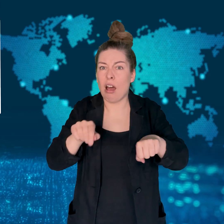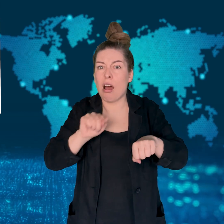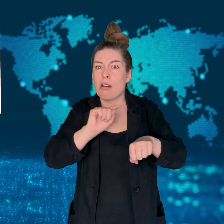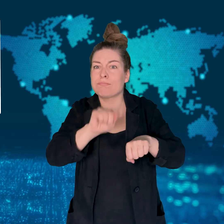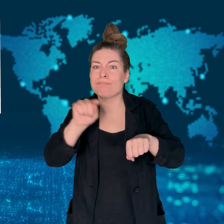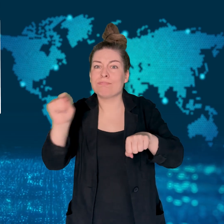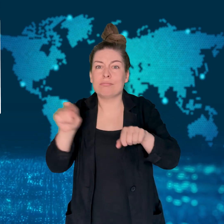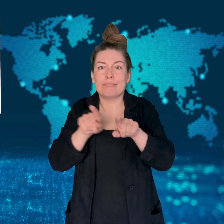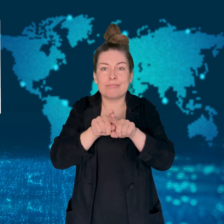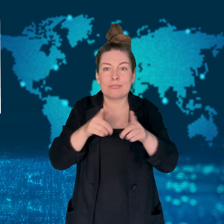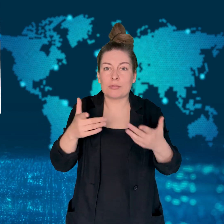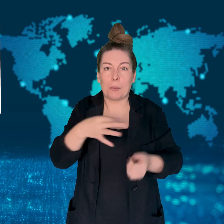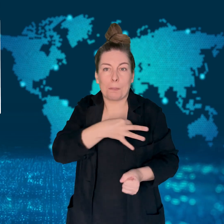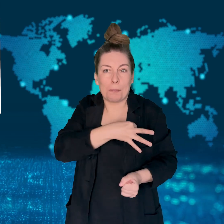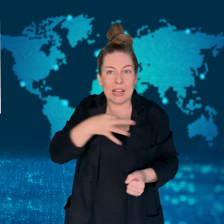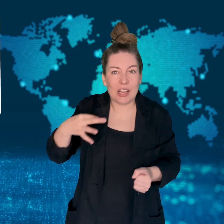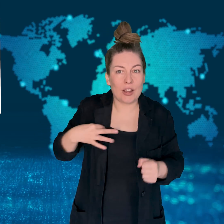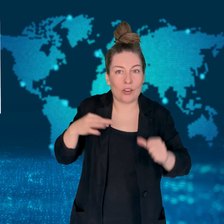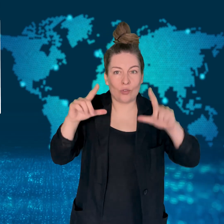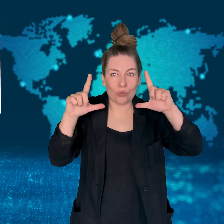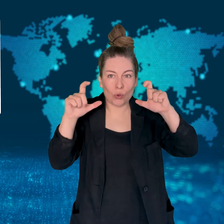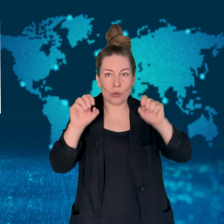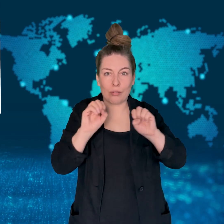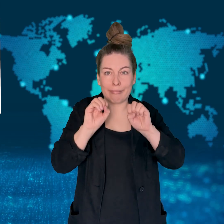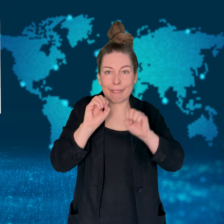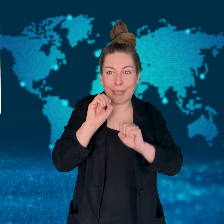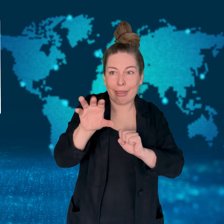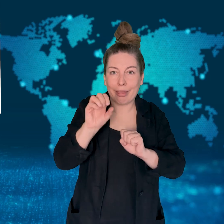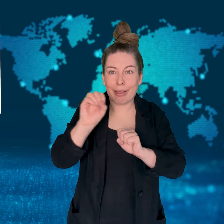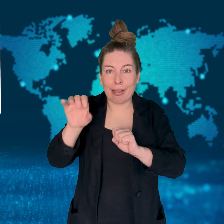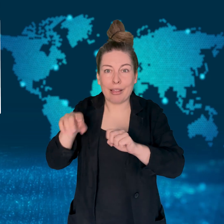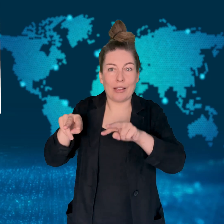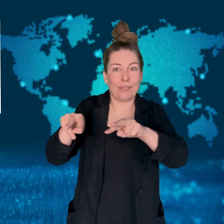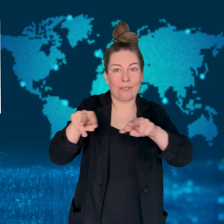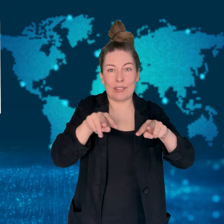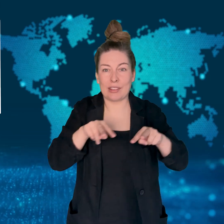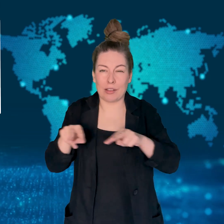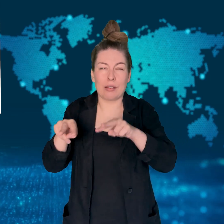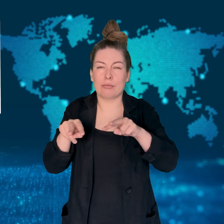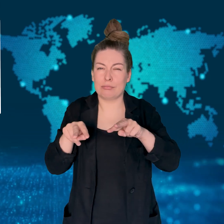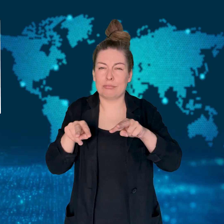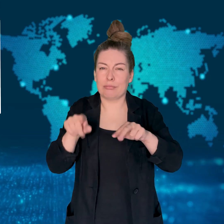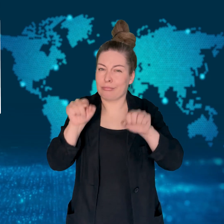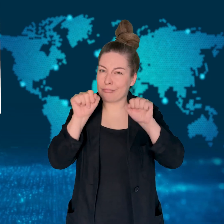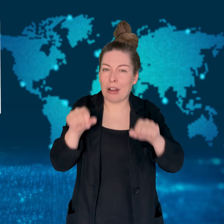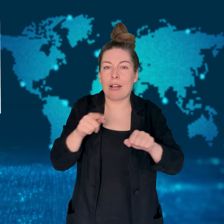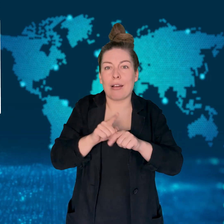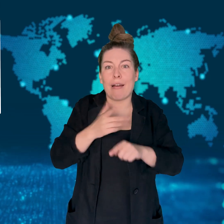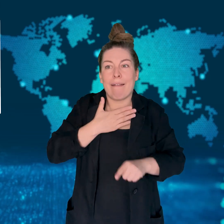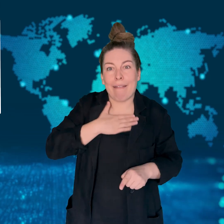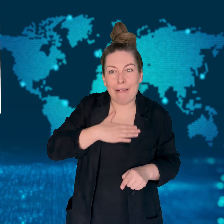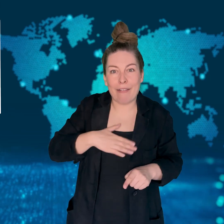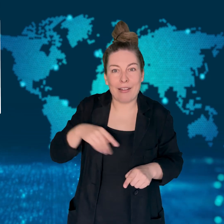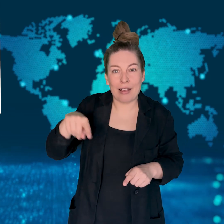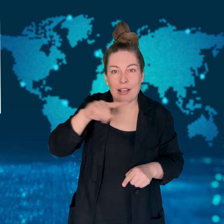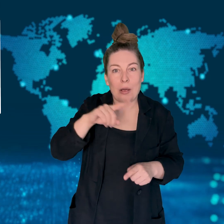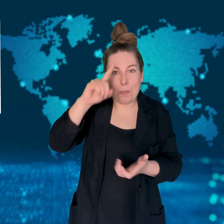and explicit photos or videos to them.